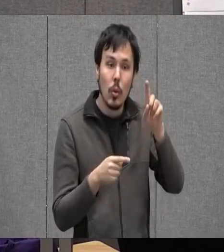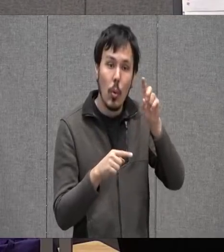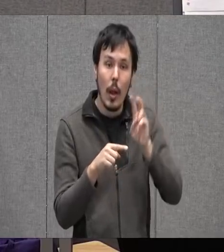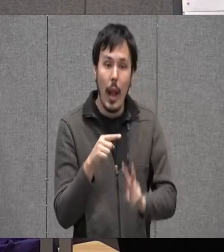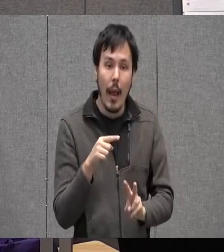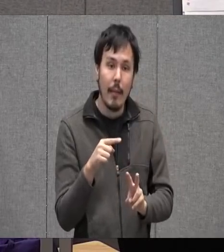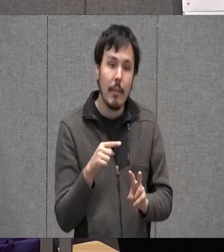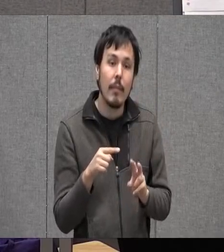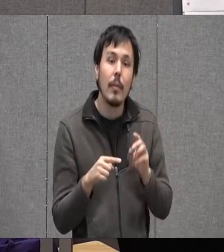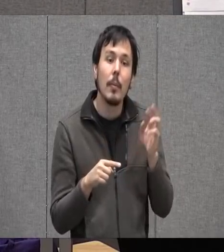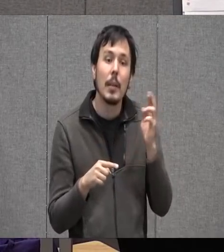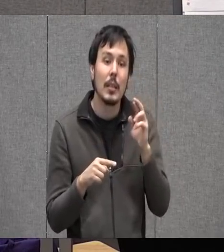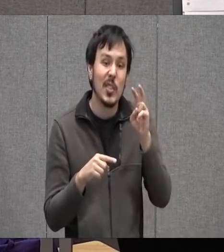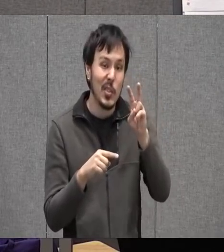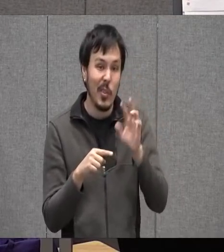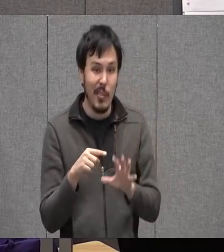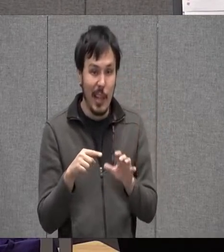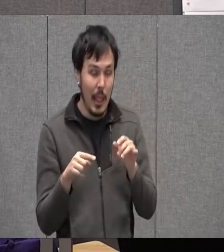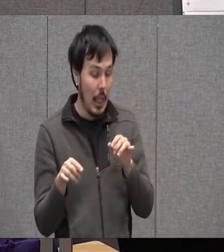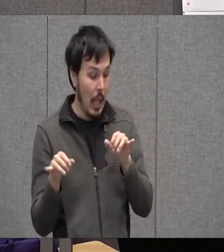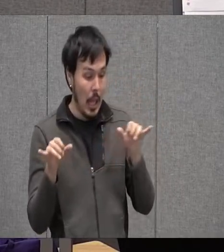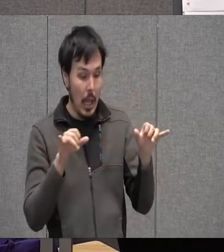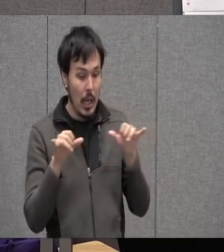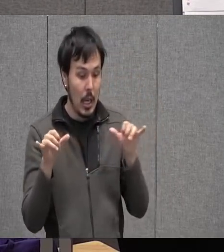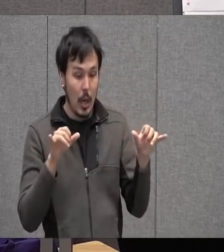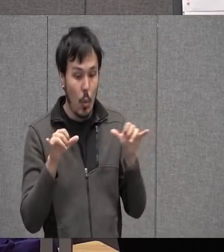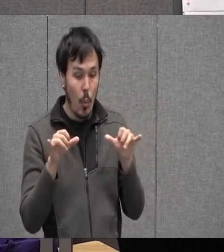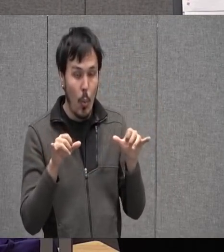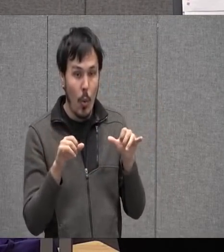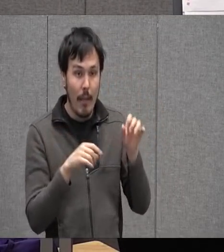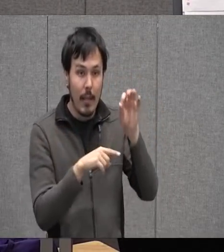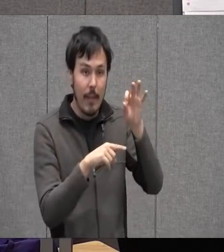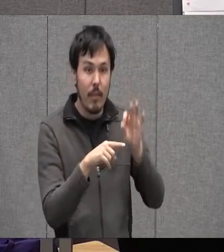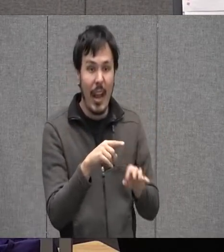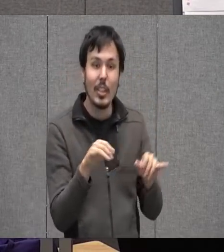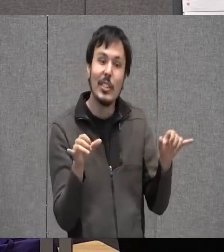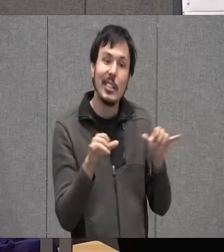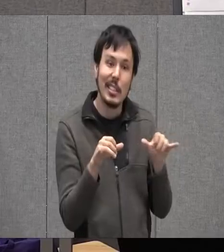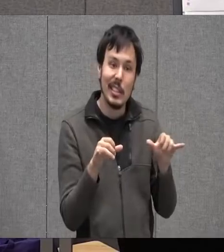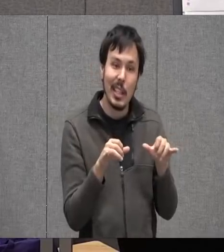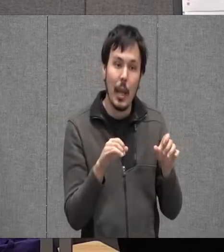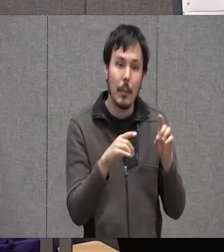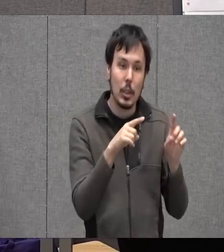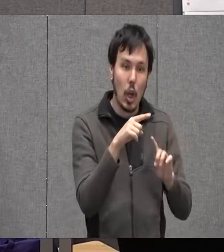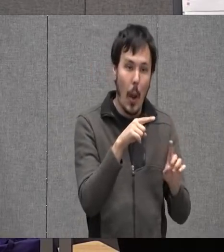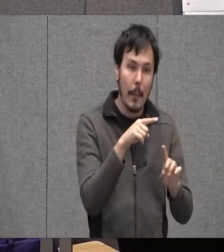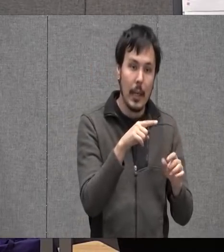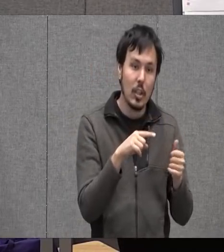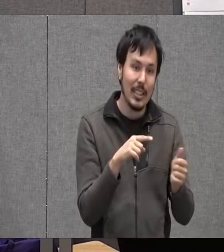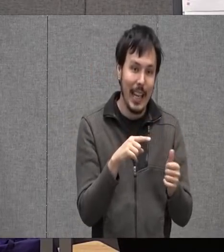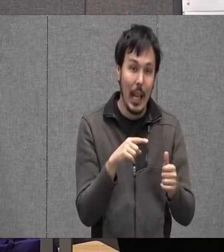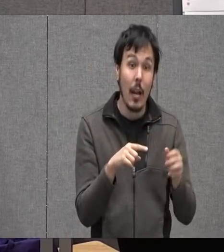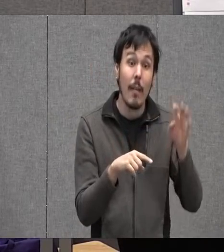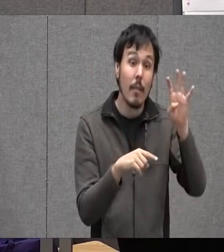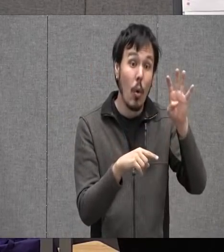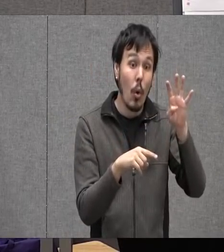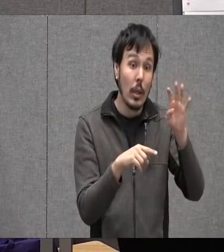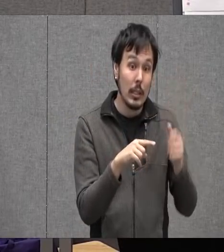an equivalent fraction with the same denominator, 10. I found 4/10 and 5/10.